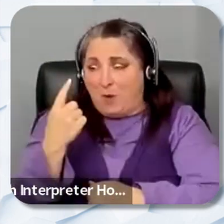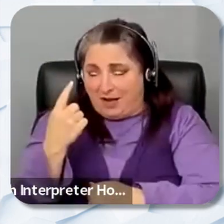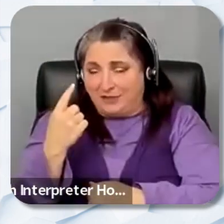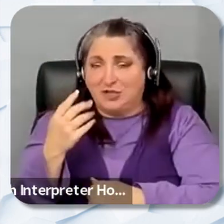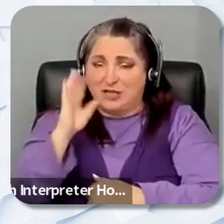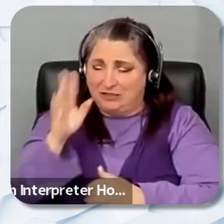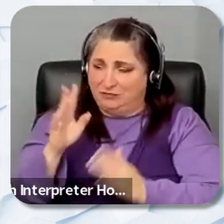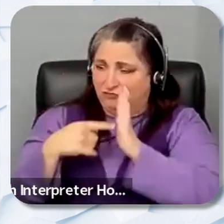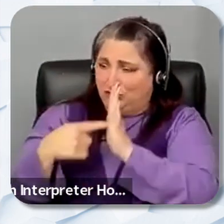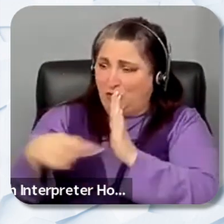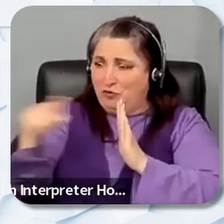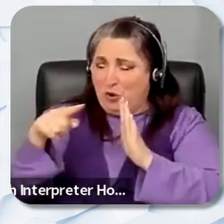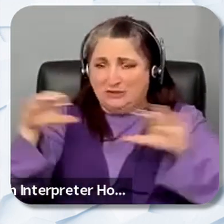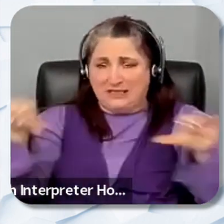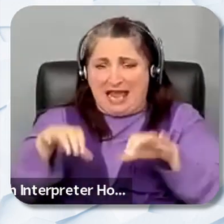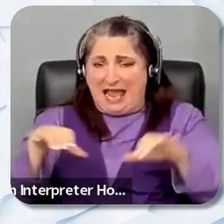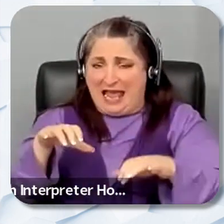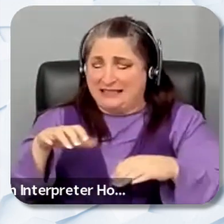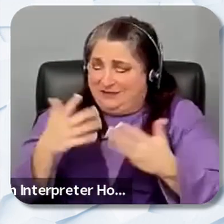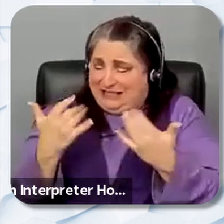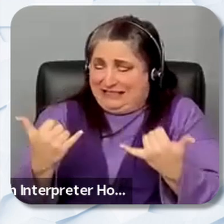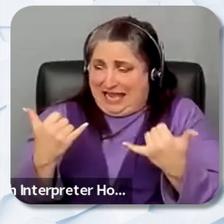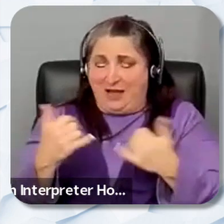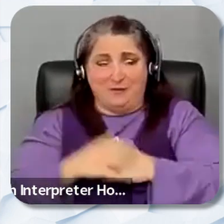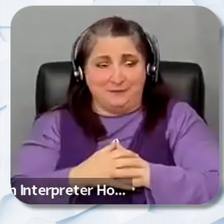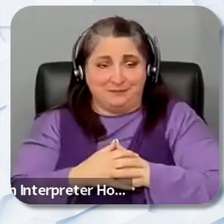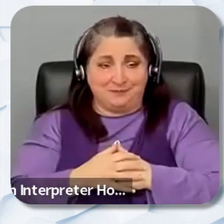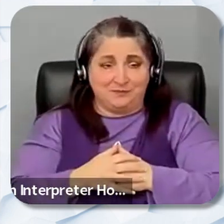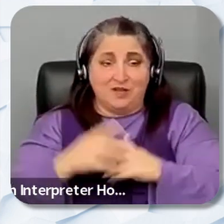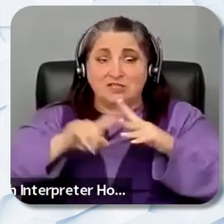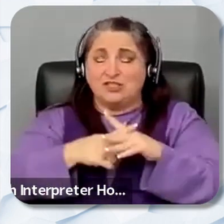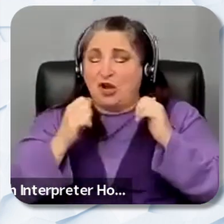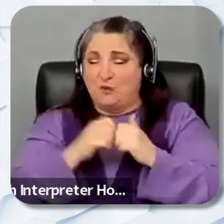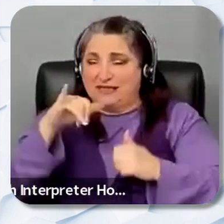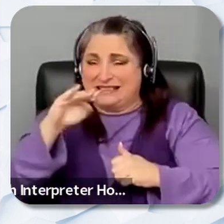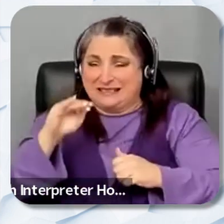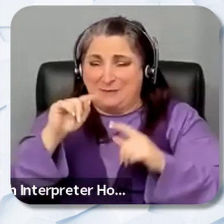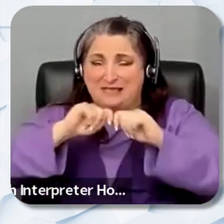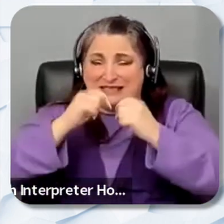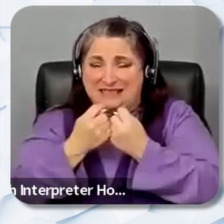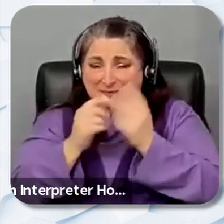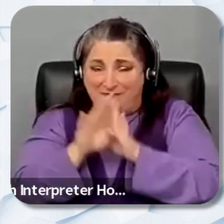those activities now. You will start with your CIM team development, organizing a team